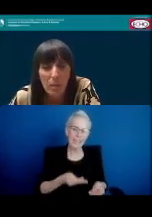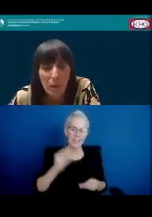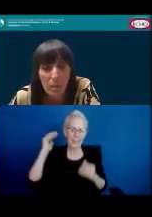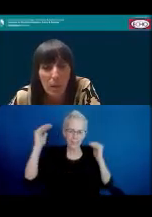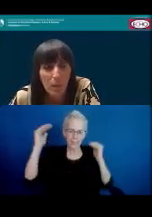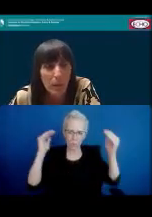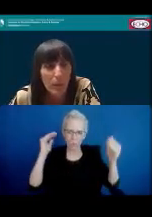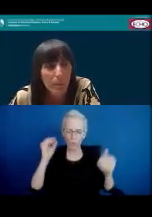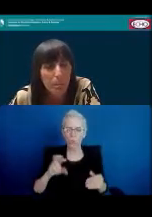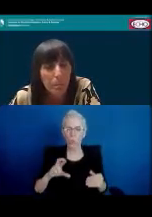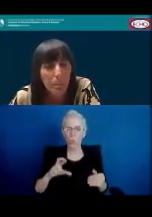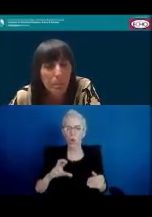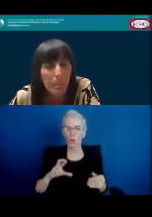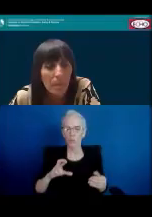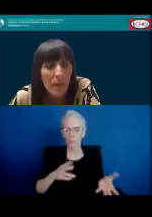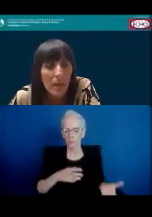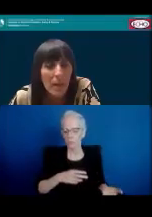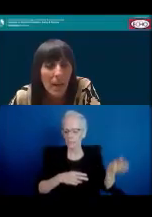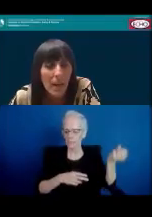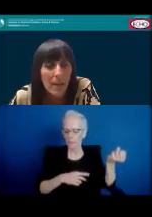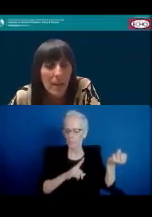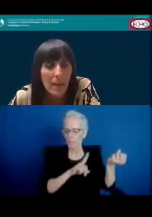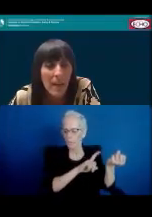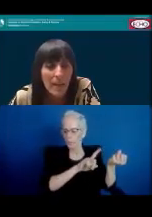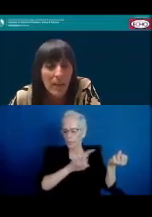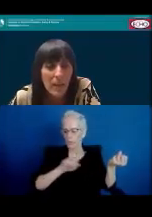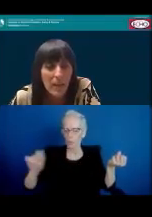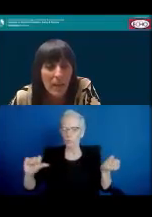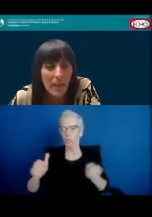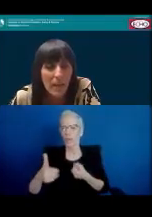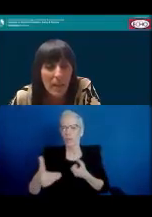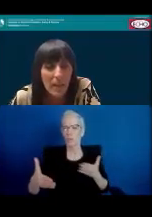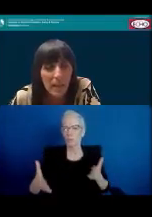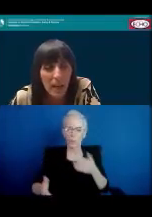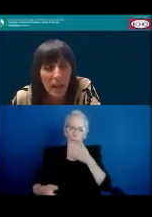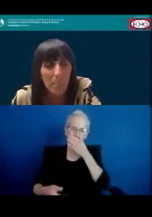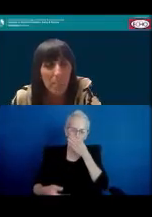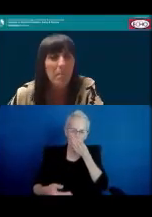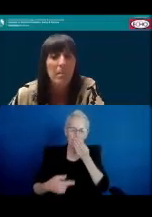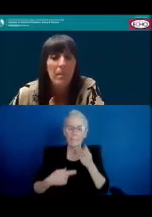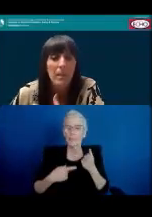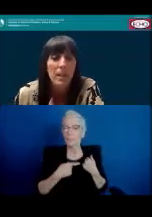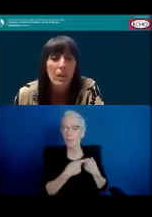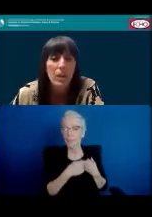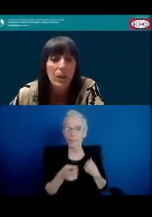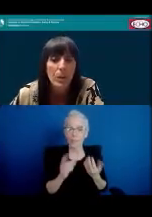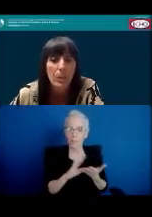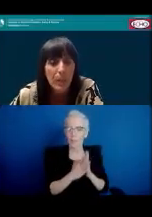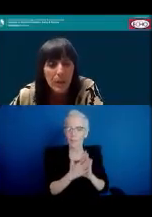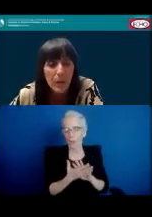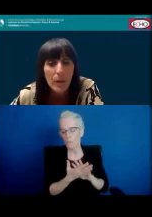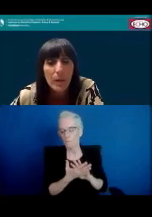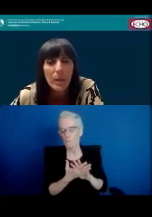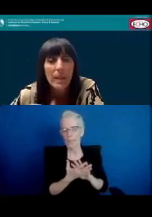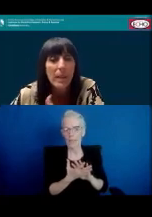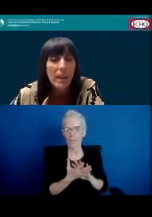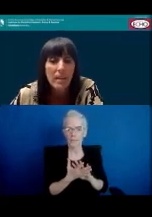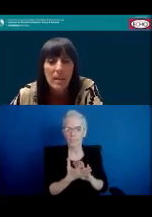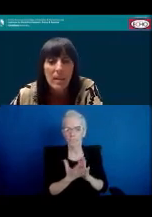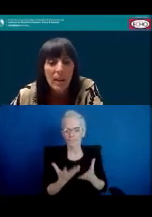room to room. And then they get into preschool, it can start